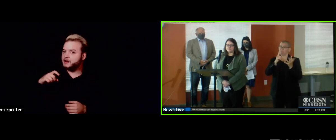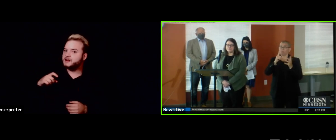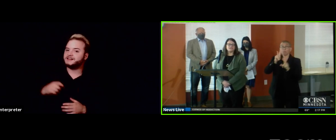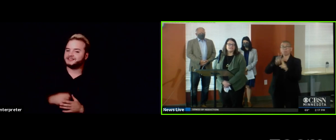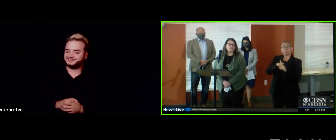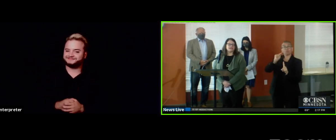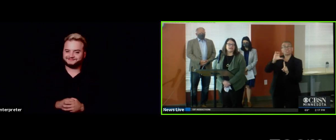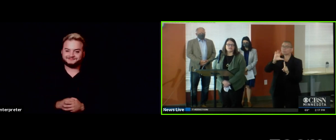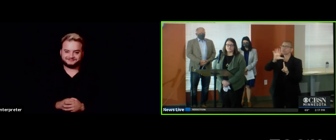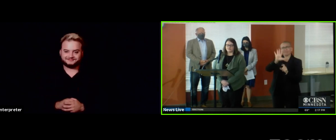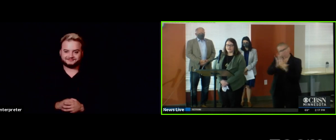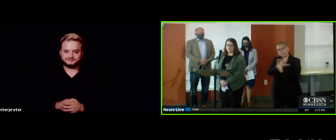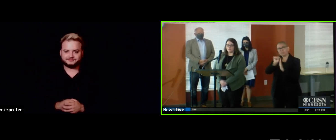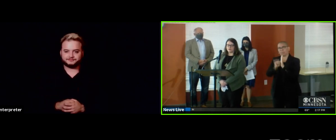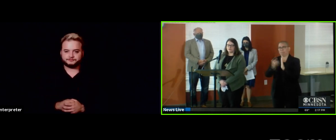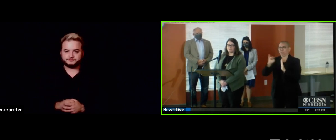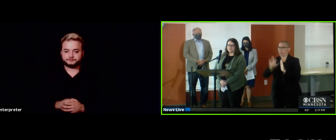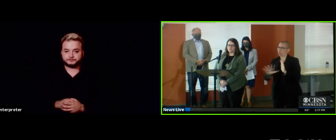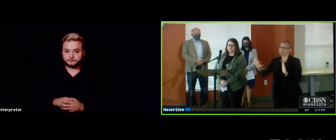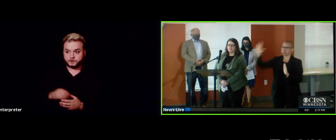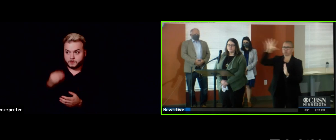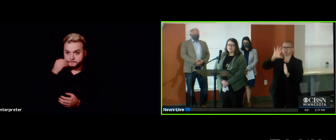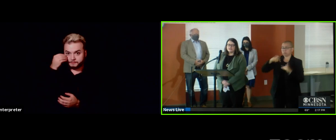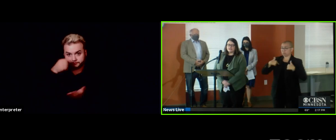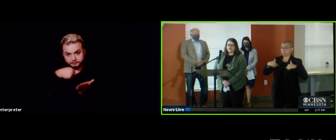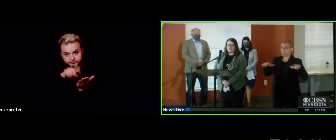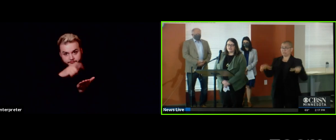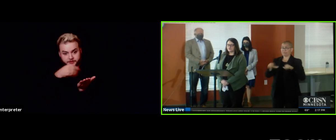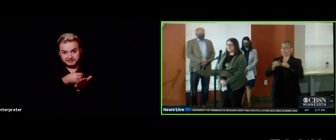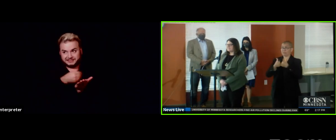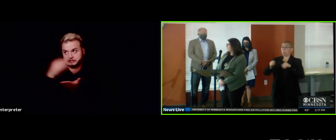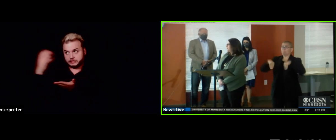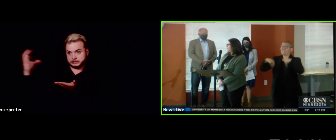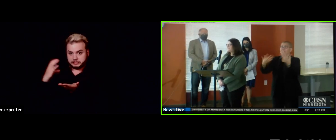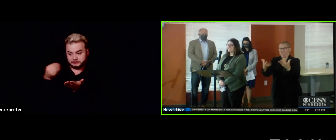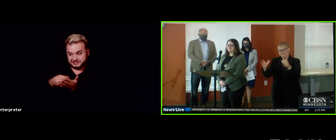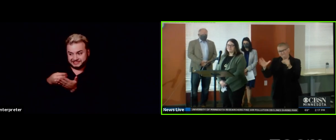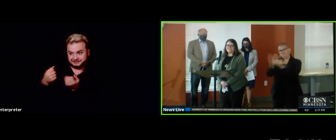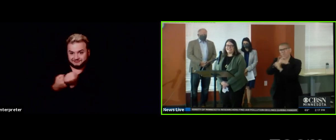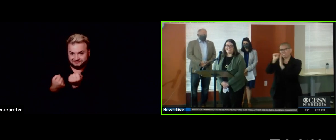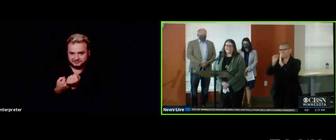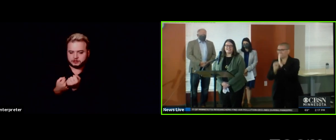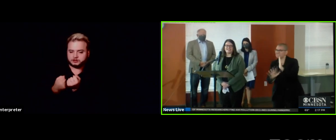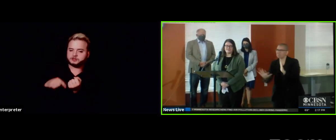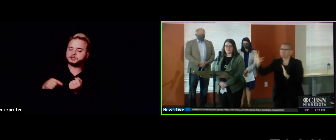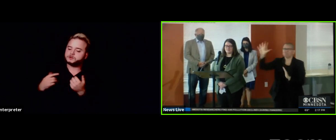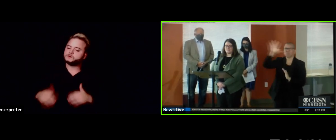Agency and a housing provider in Greater Minnesota, I hear stories like Erica's every day. People